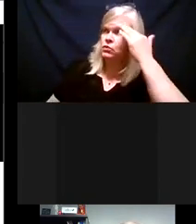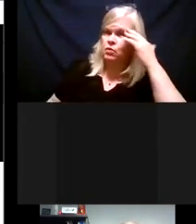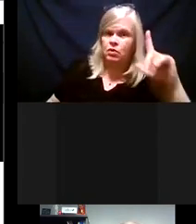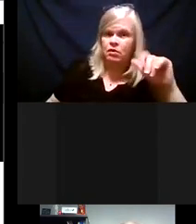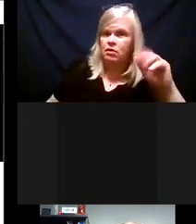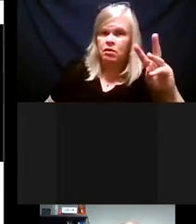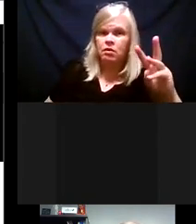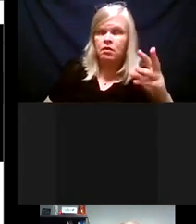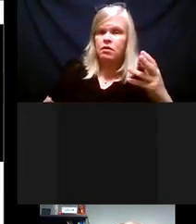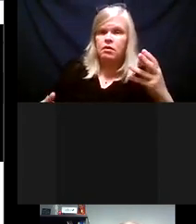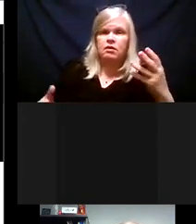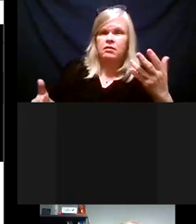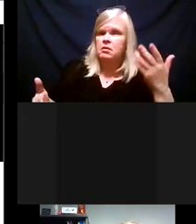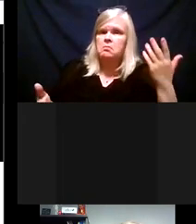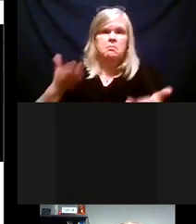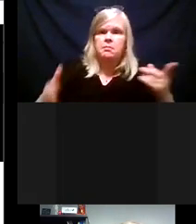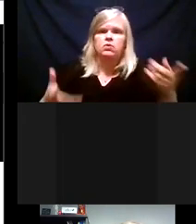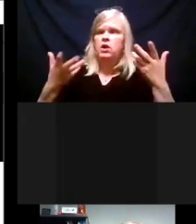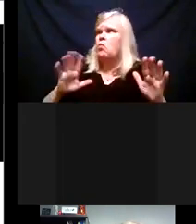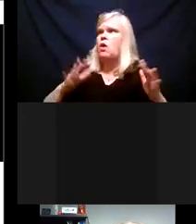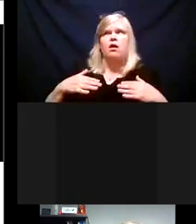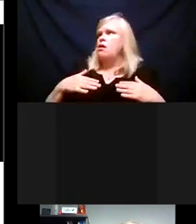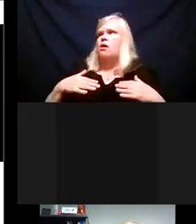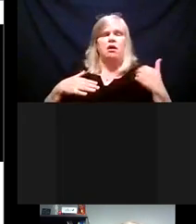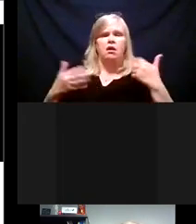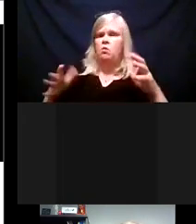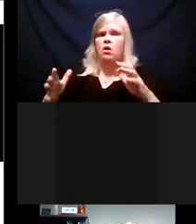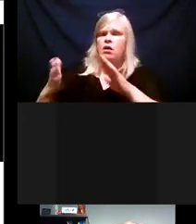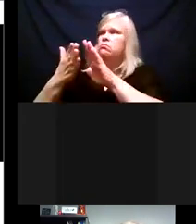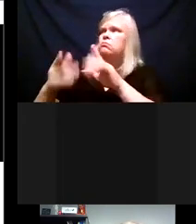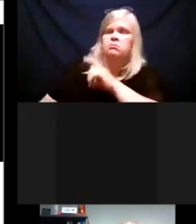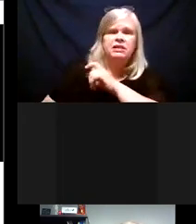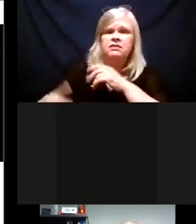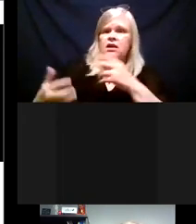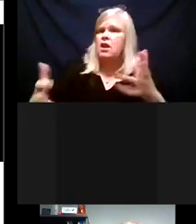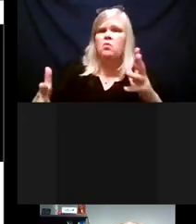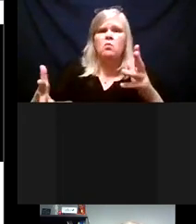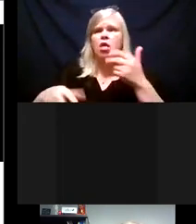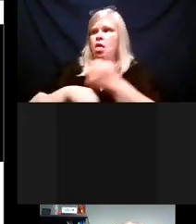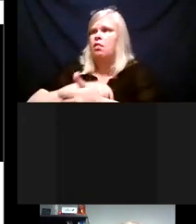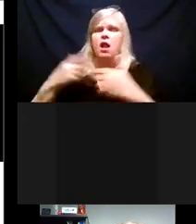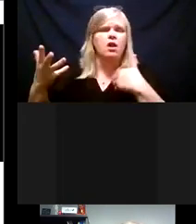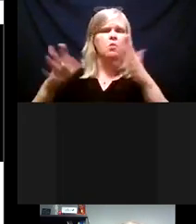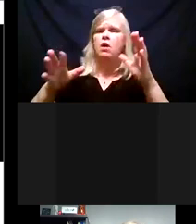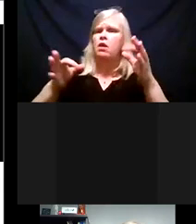ENGAGE WITH THE CRIMINAL JUSTICE SYSTEM, AND MOST OF THEM WON'T CHOOSE TO ENGAGE WITH THE CRIMINAL JUSTICE SYSTEM, AND